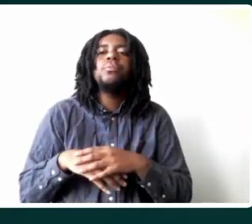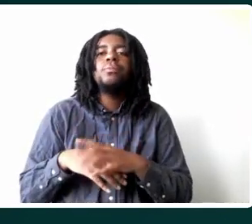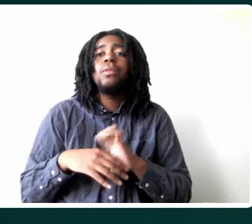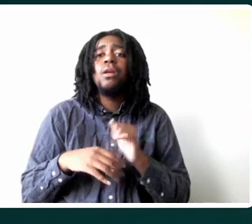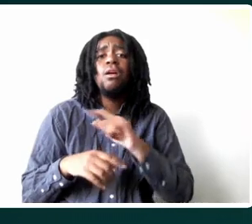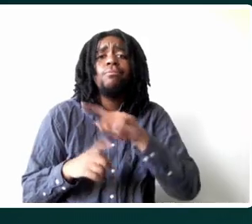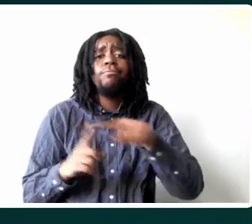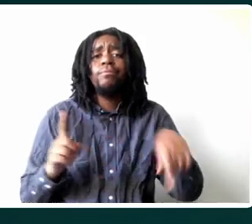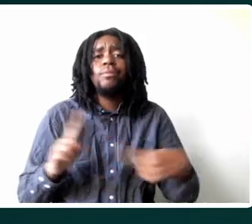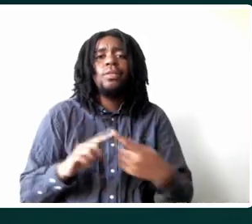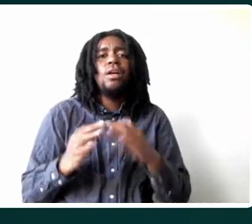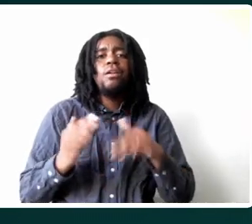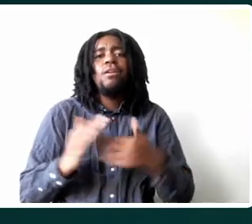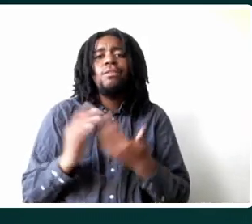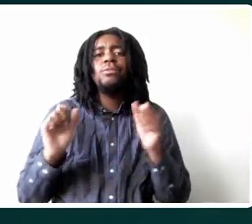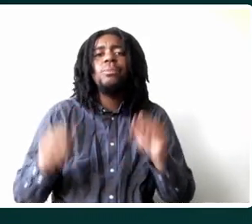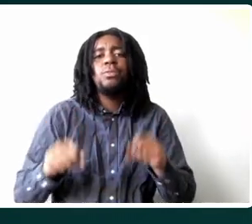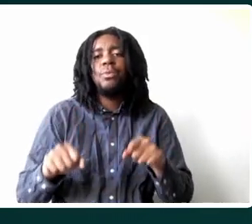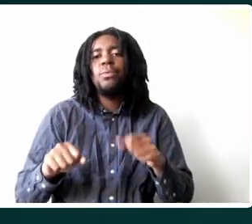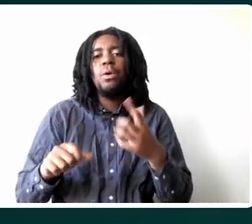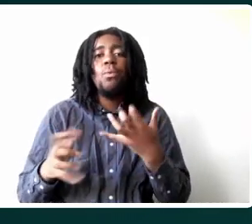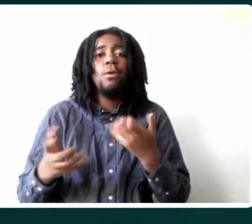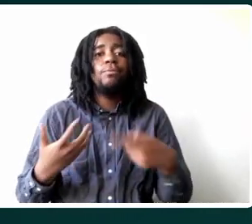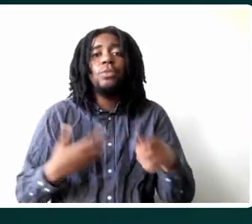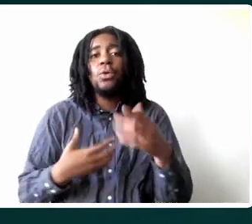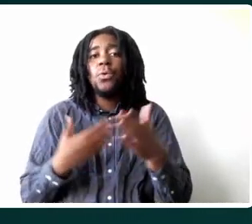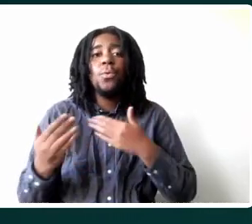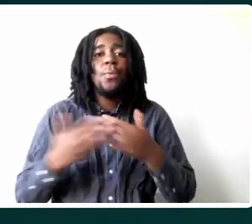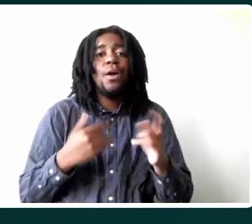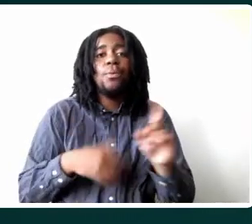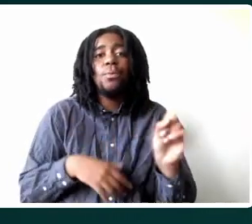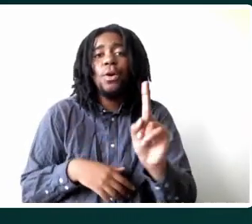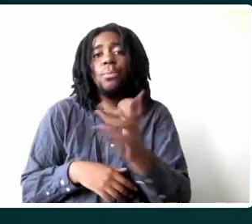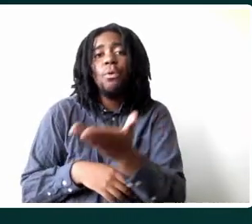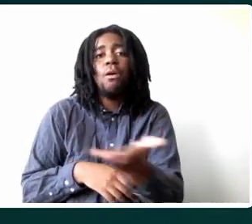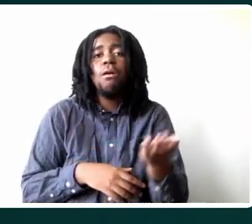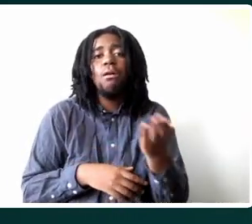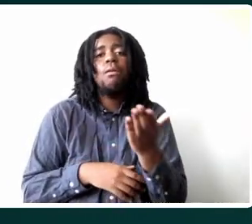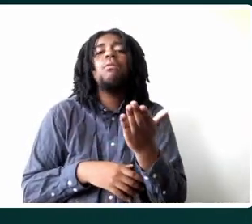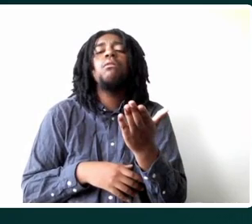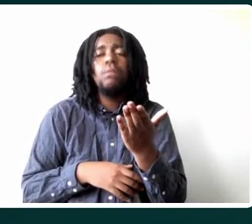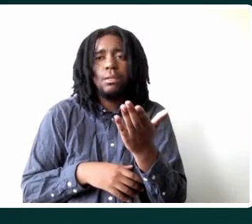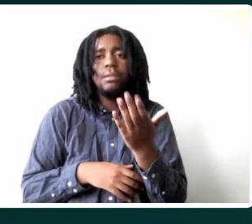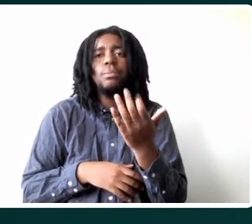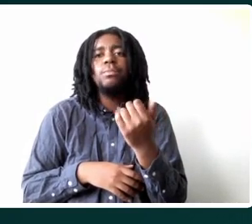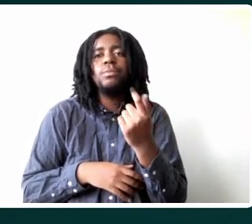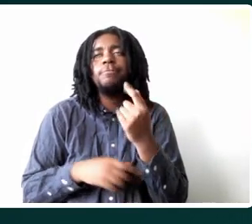in your own practice, wherever you are, to be thinking about ways that you can do this as well.